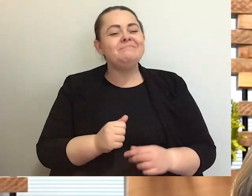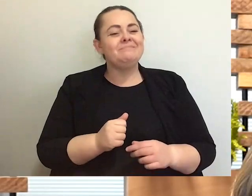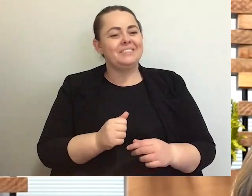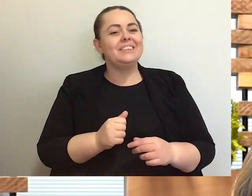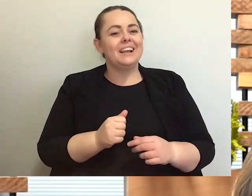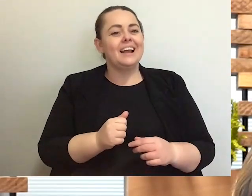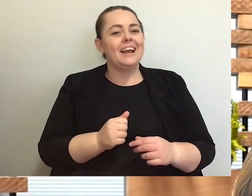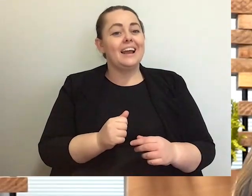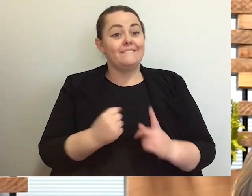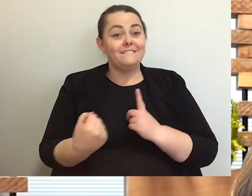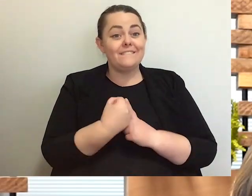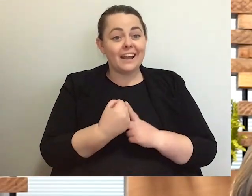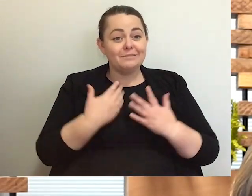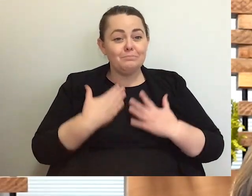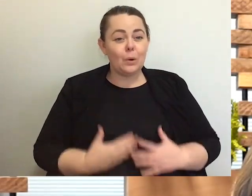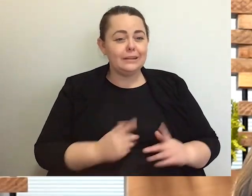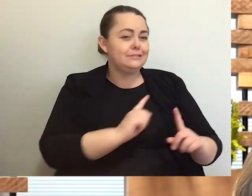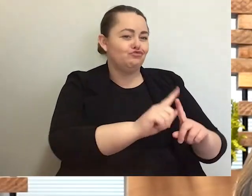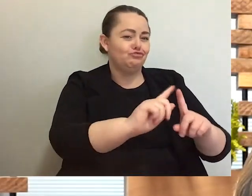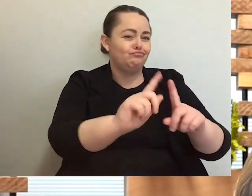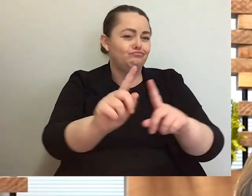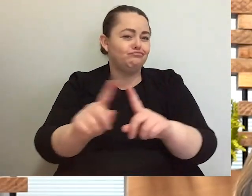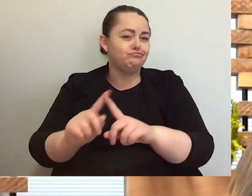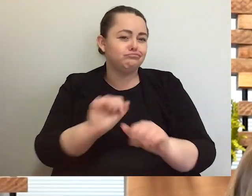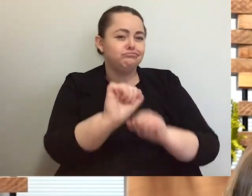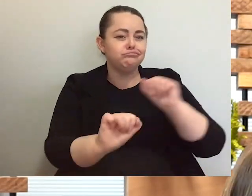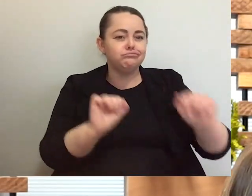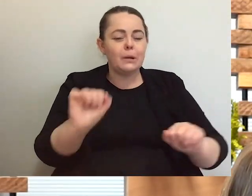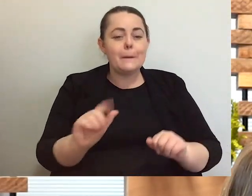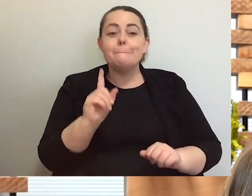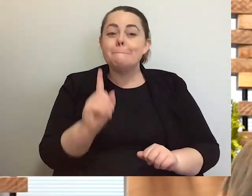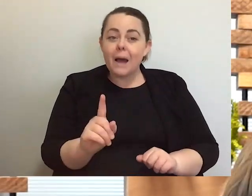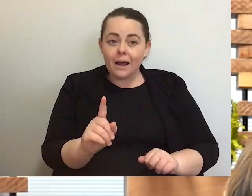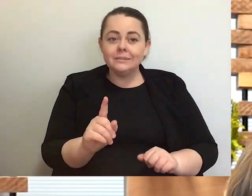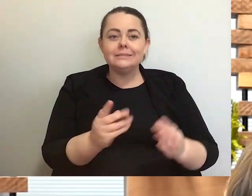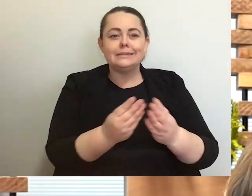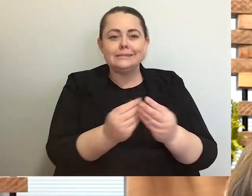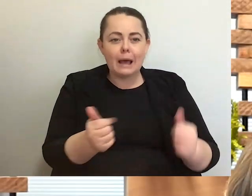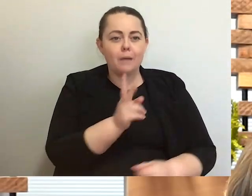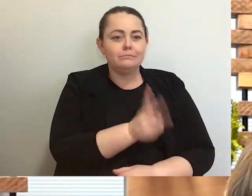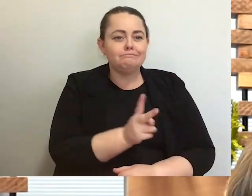But there are some common signs and symptoms that we all know.